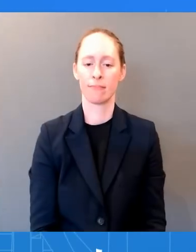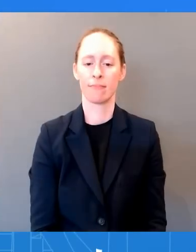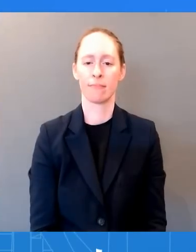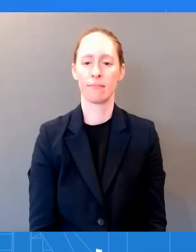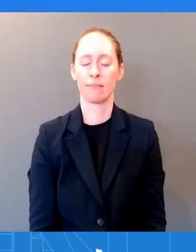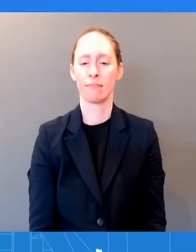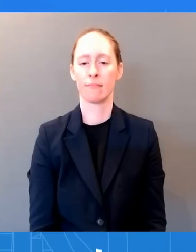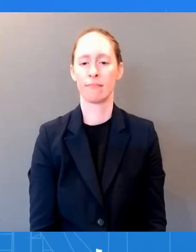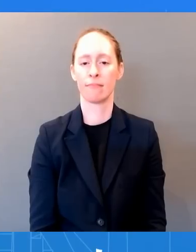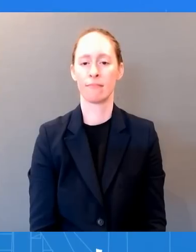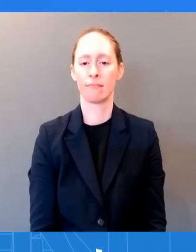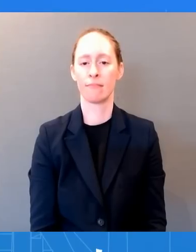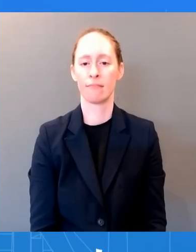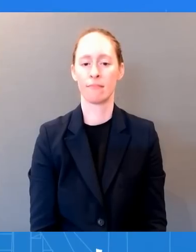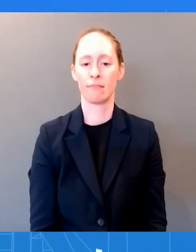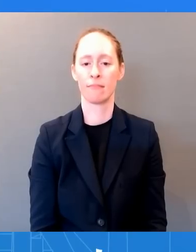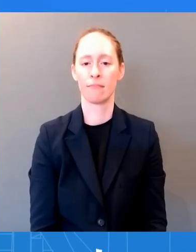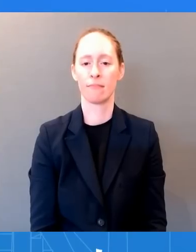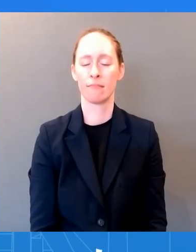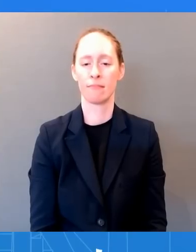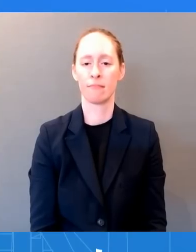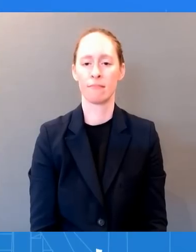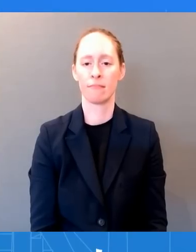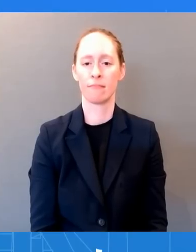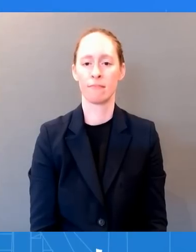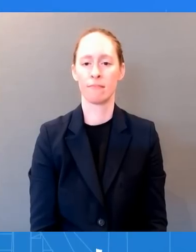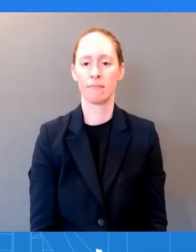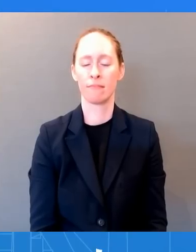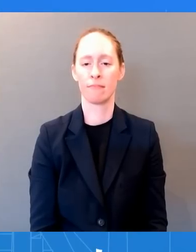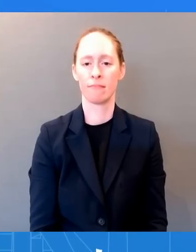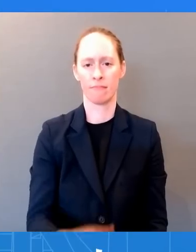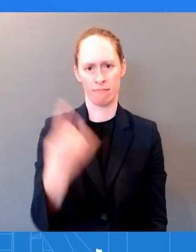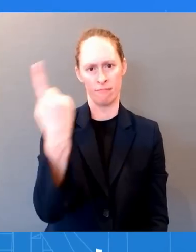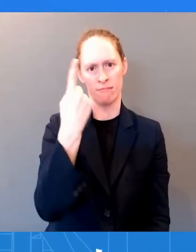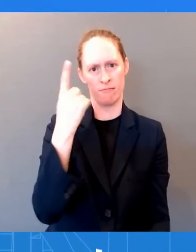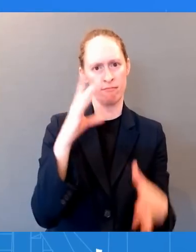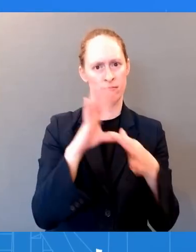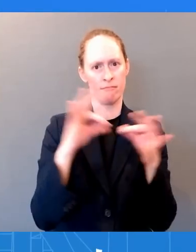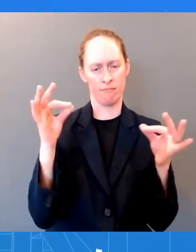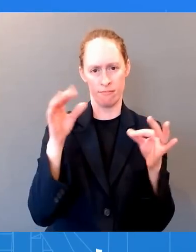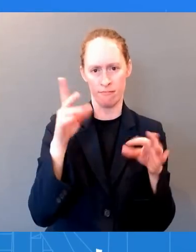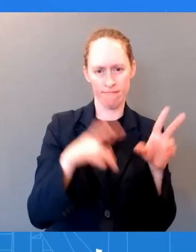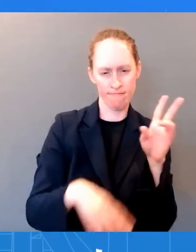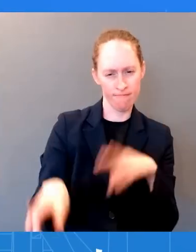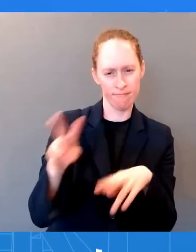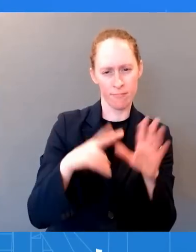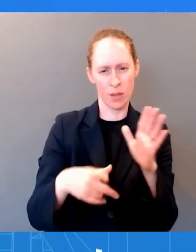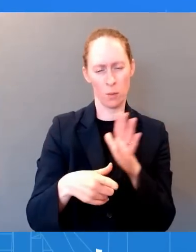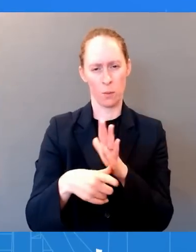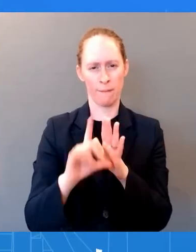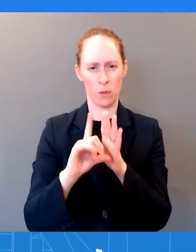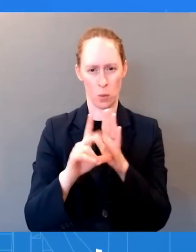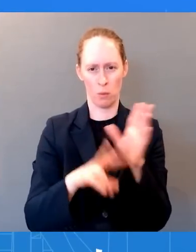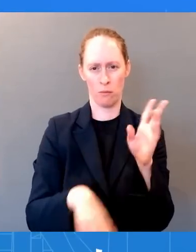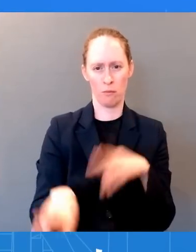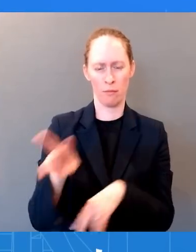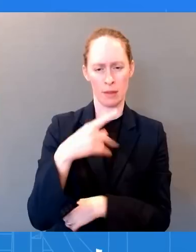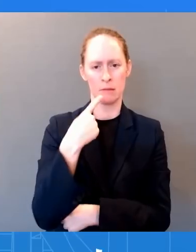is that the White House sees this as appropriate action. I wonder whether you could help us understand why the White House sees this as appropriate --